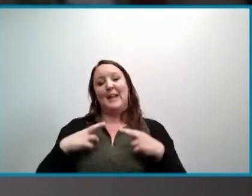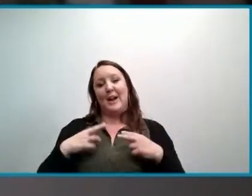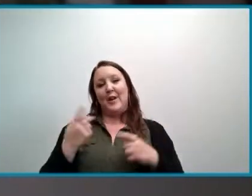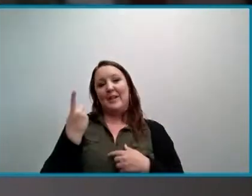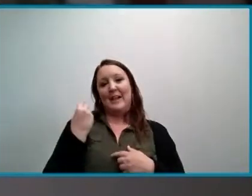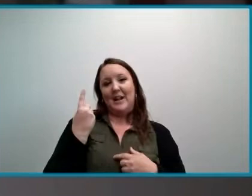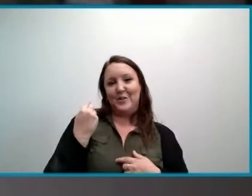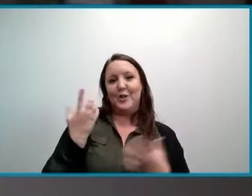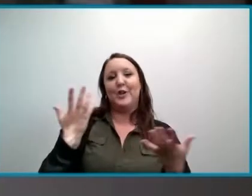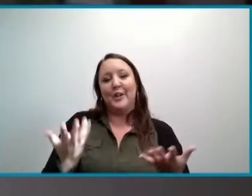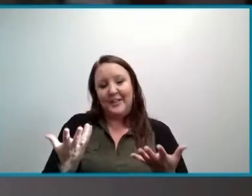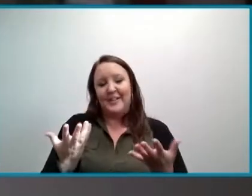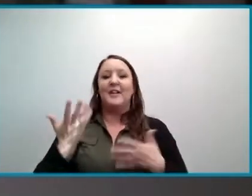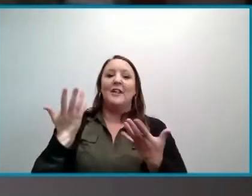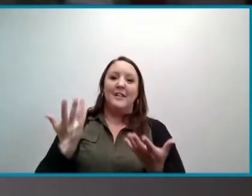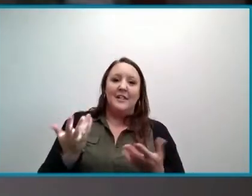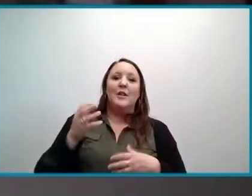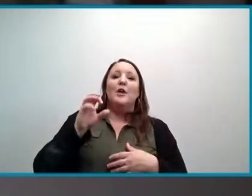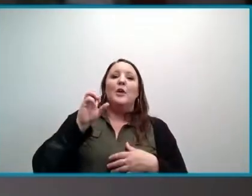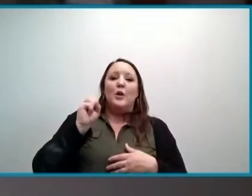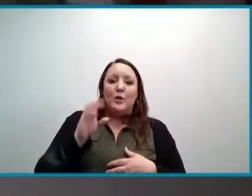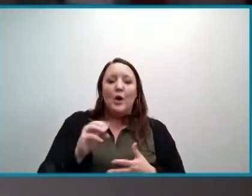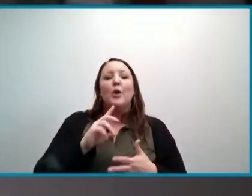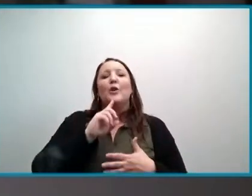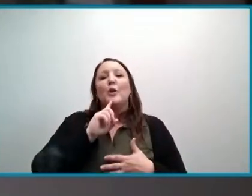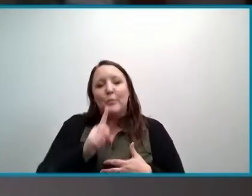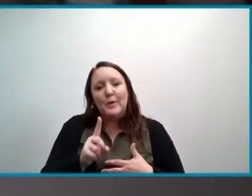So it's been a bit of us